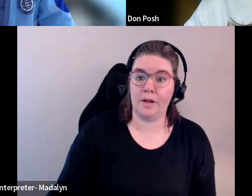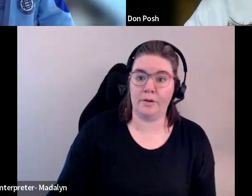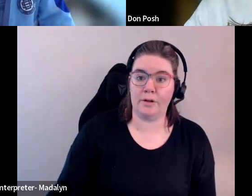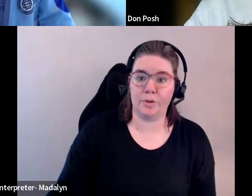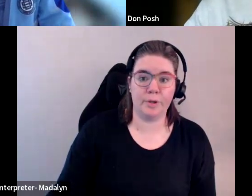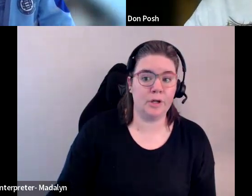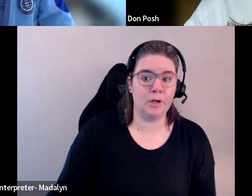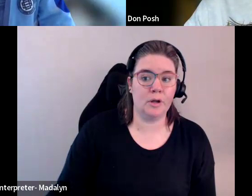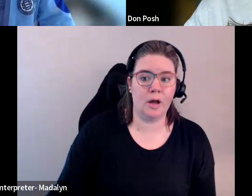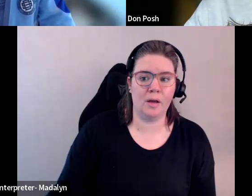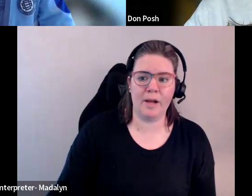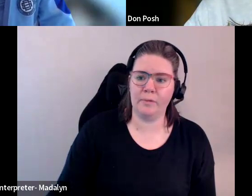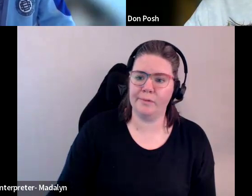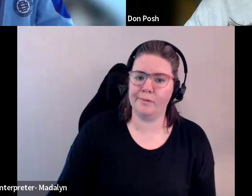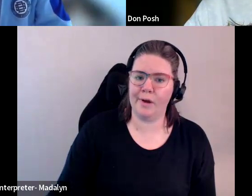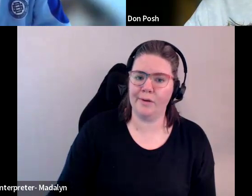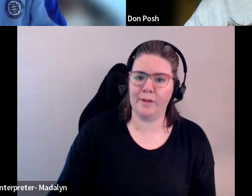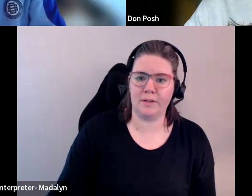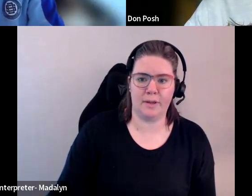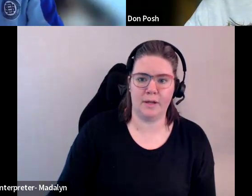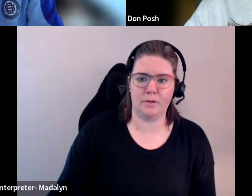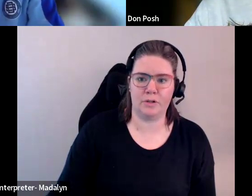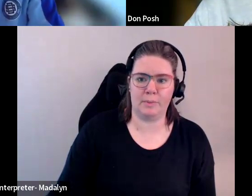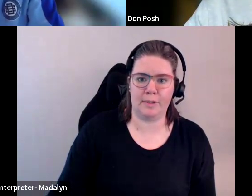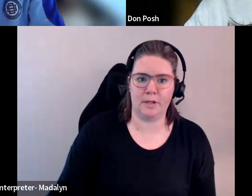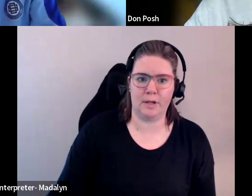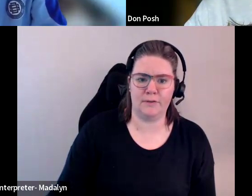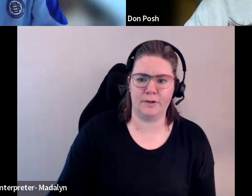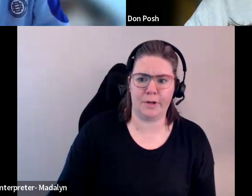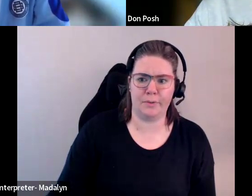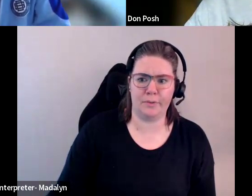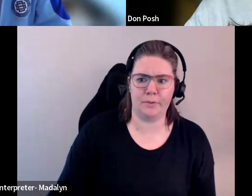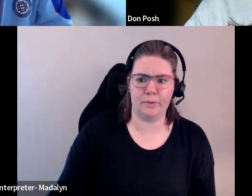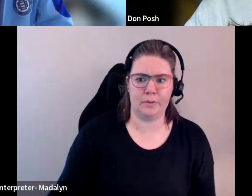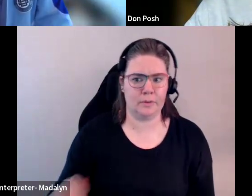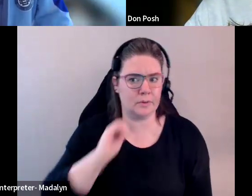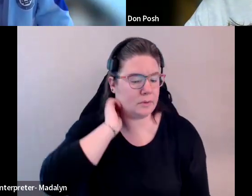ASL Interpreter- Madalyn: Another interpreter. Don Dew: How's your daughter? ASL Interpreter- Madalyn: I don't think so. I think it'll just be me today, as far as I know. Don Dew: Okay.